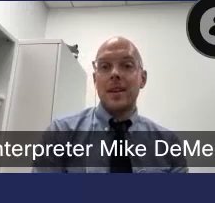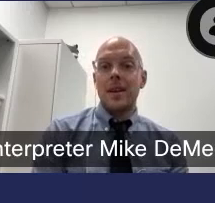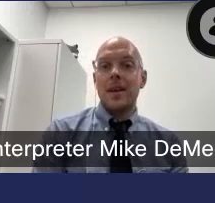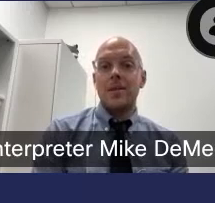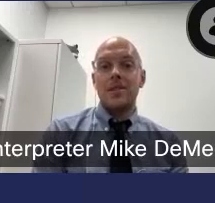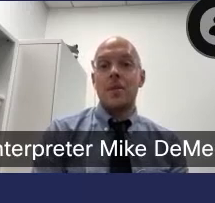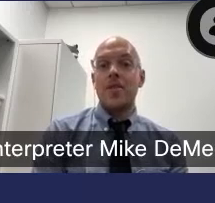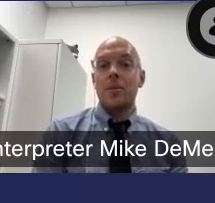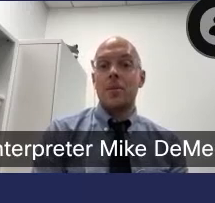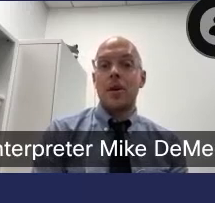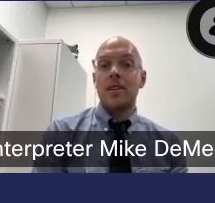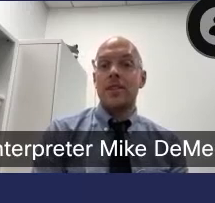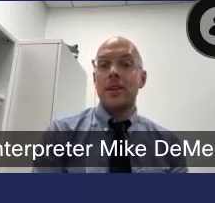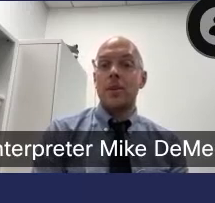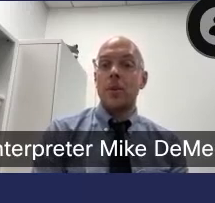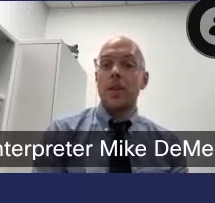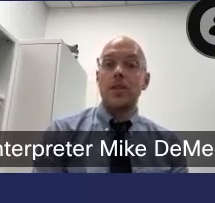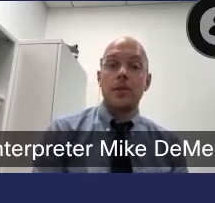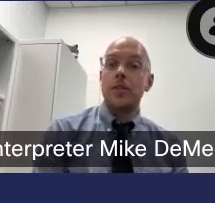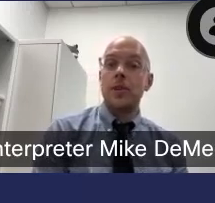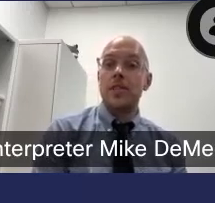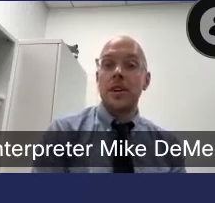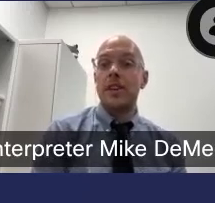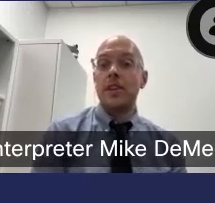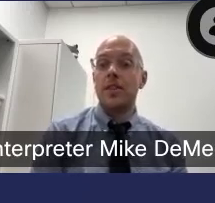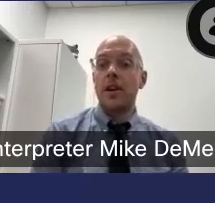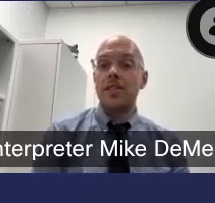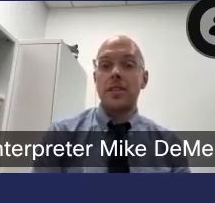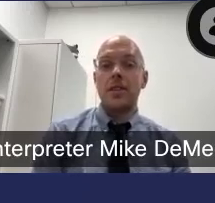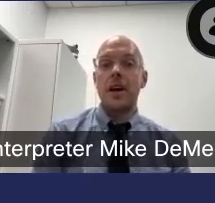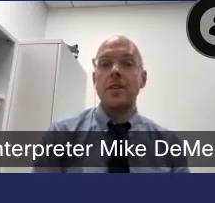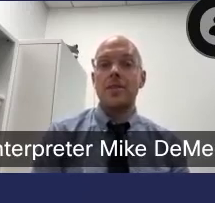some of them are living with certain degrees of hearing loss in their lives.